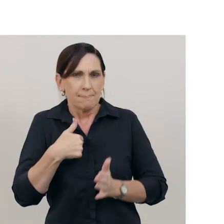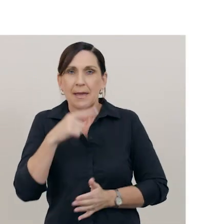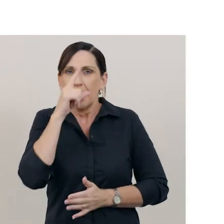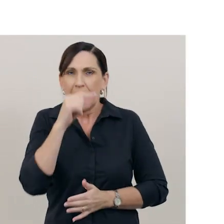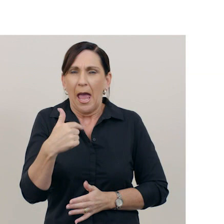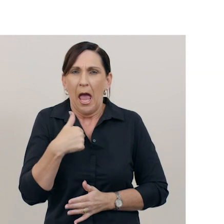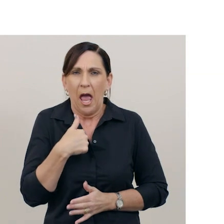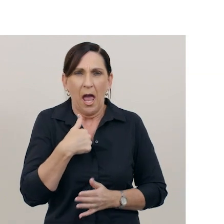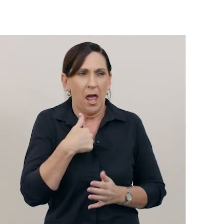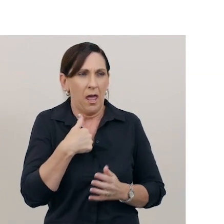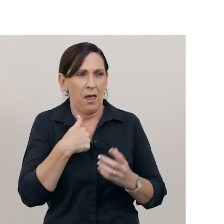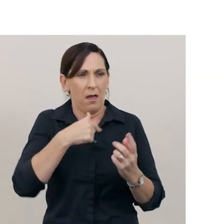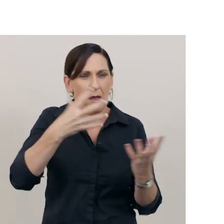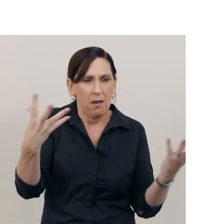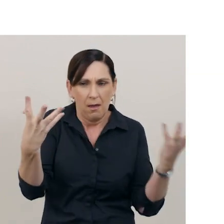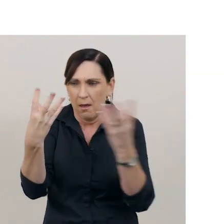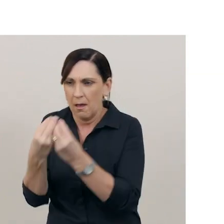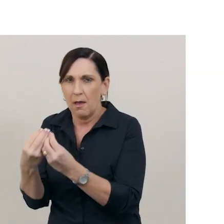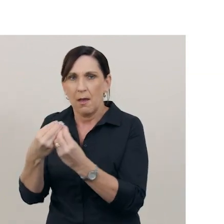Look at the image of the rainbow.